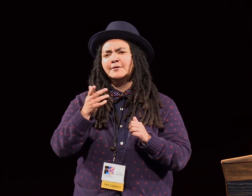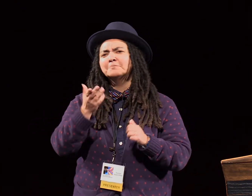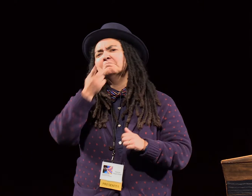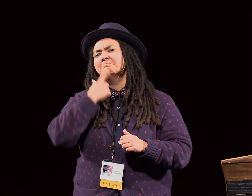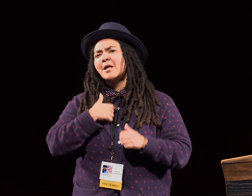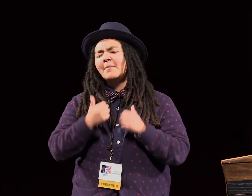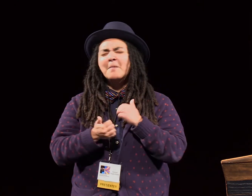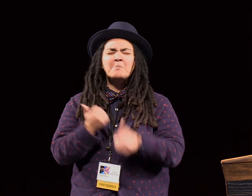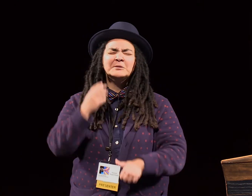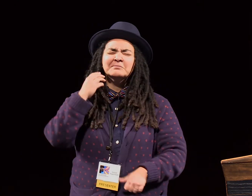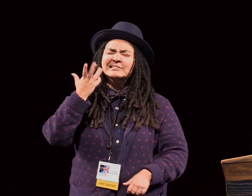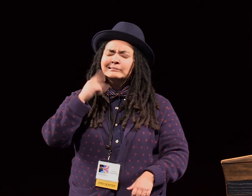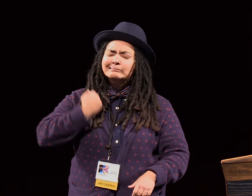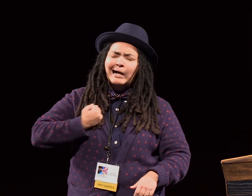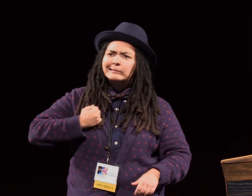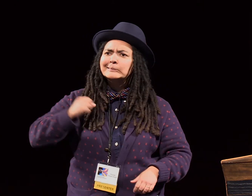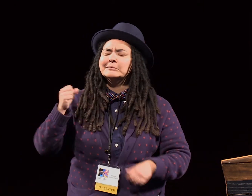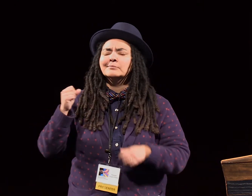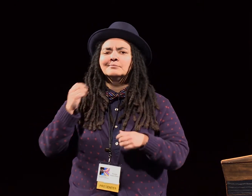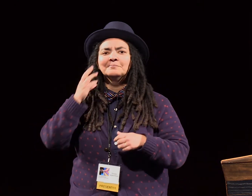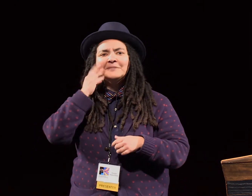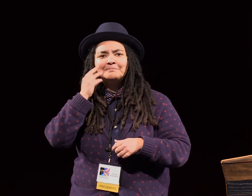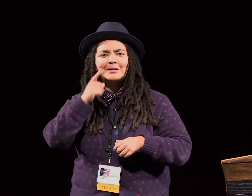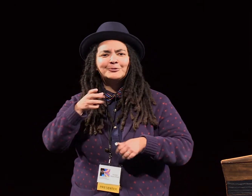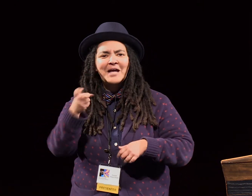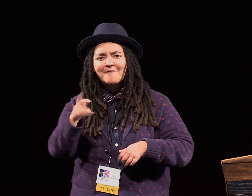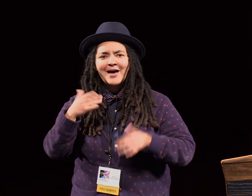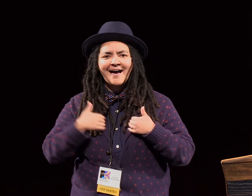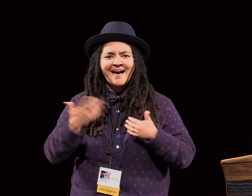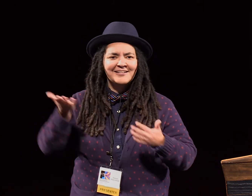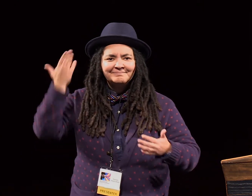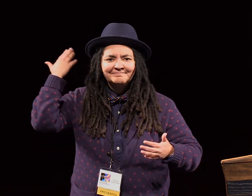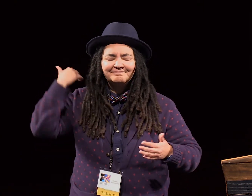So, then we said, "OK, now tell us about the most masculine experience, you've had."